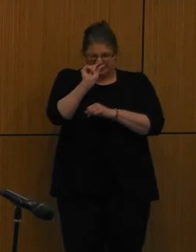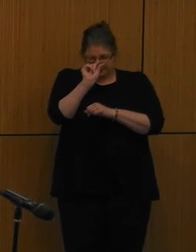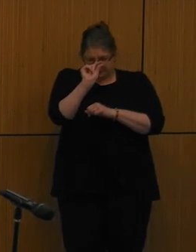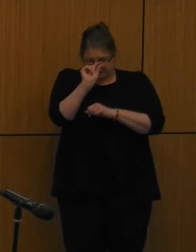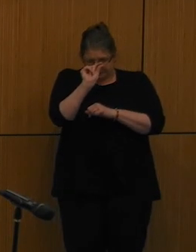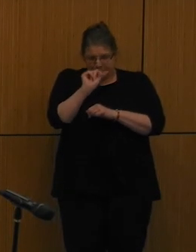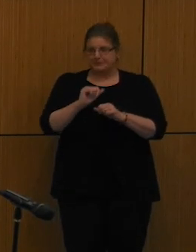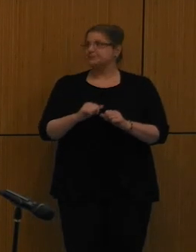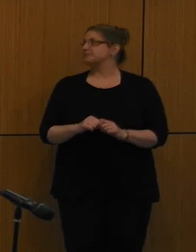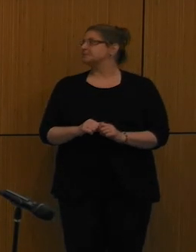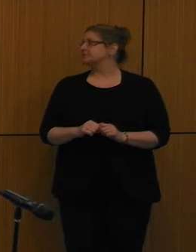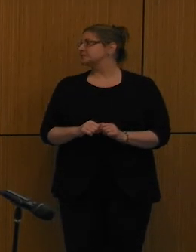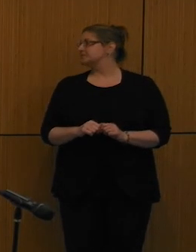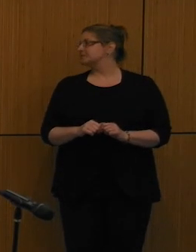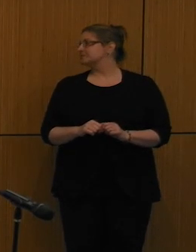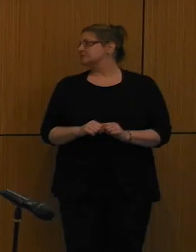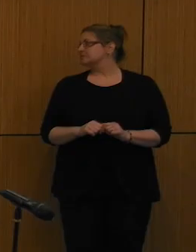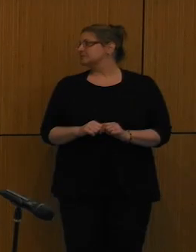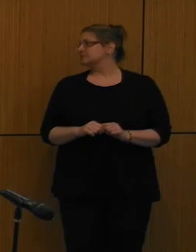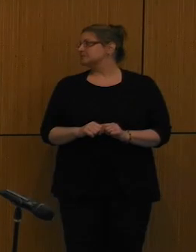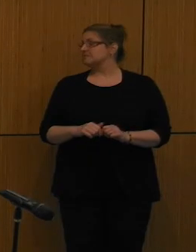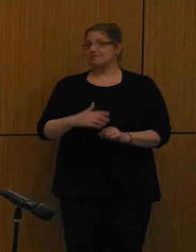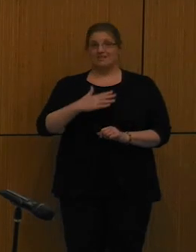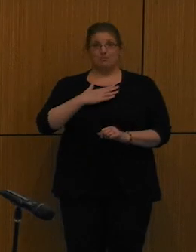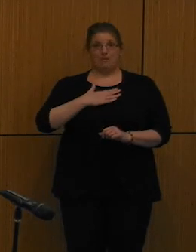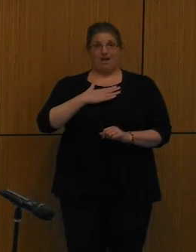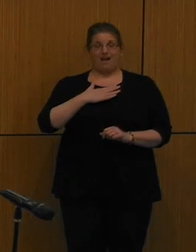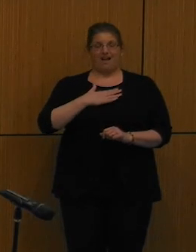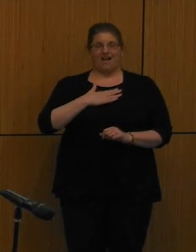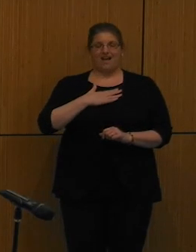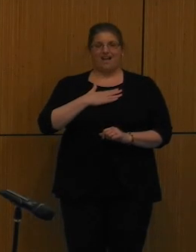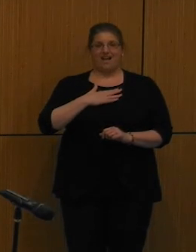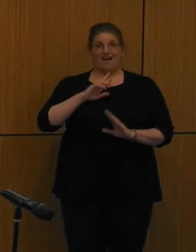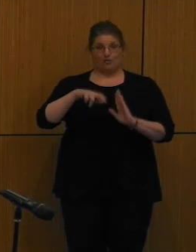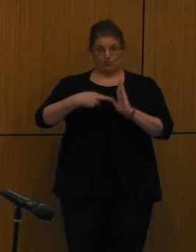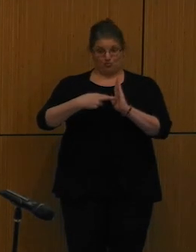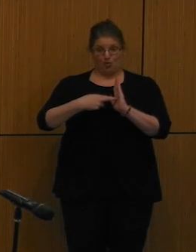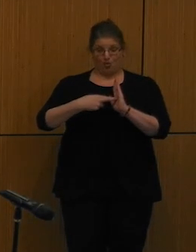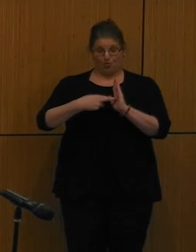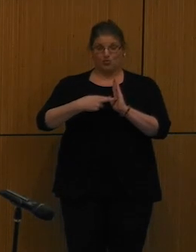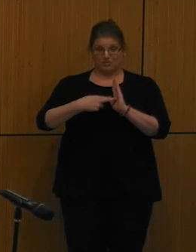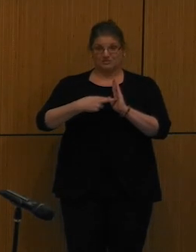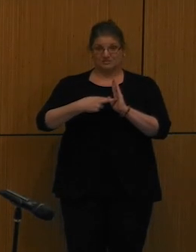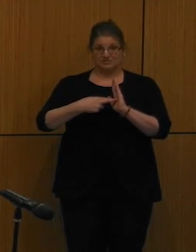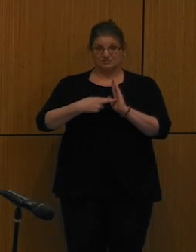and my role as a microbiologist or my my interest